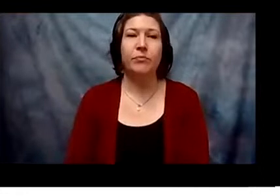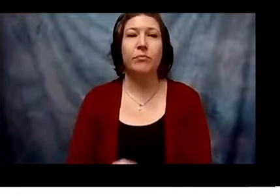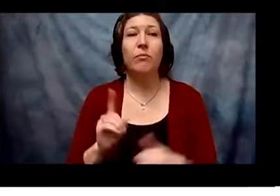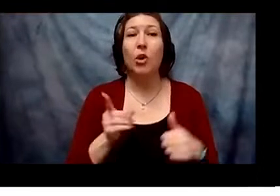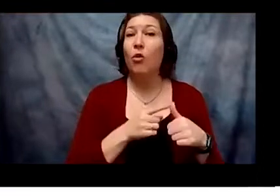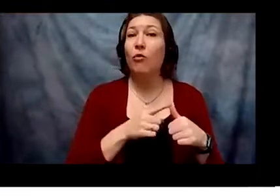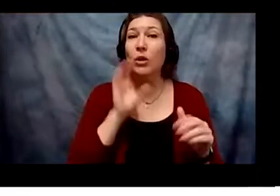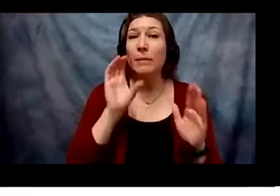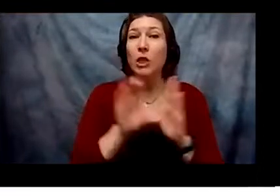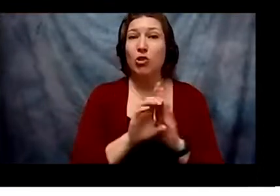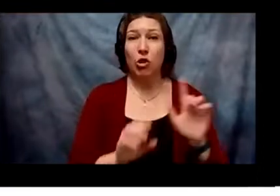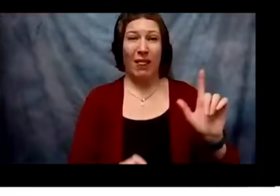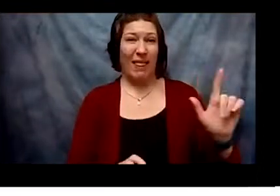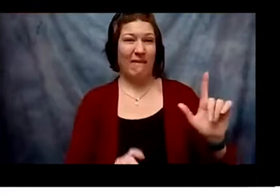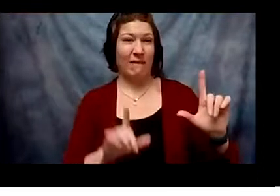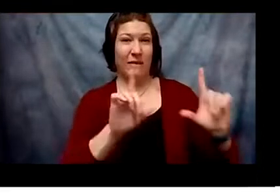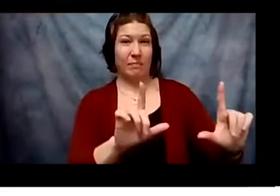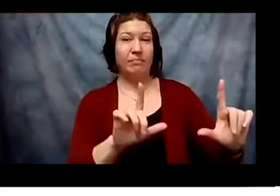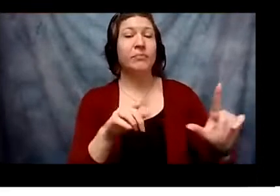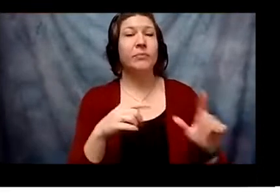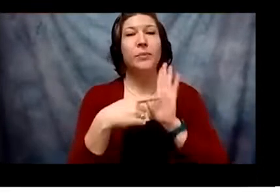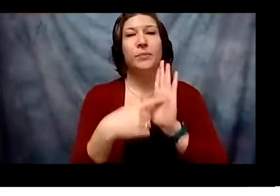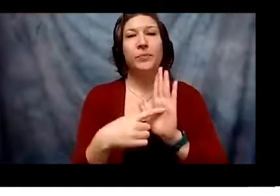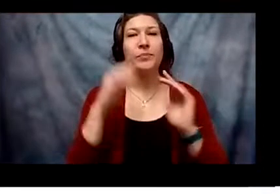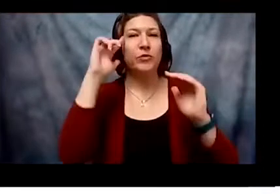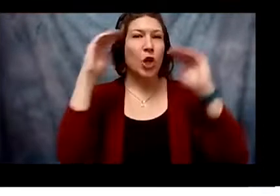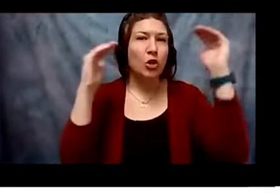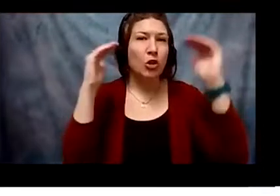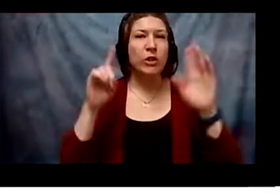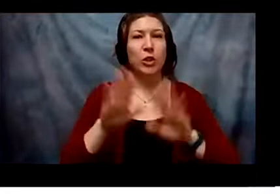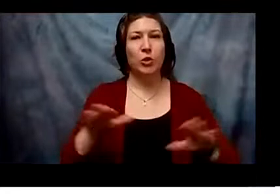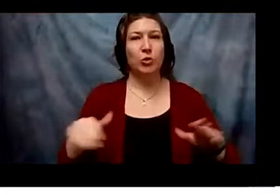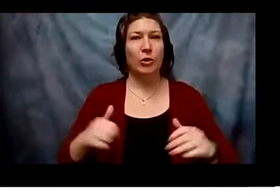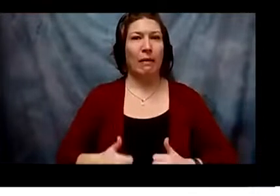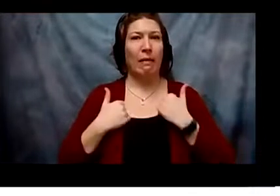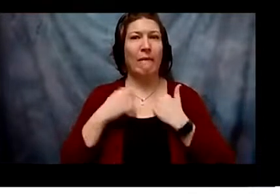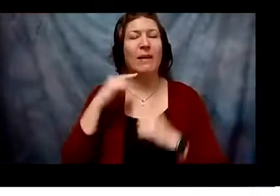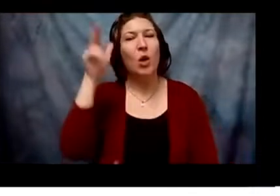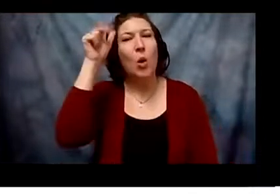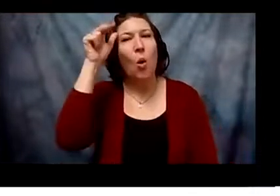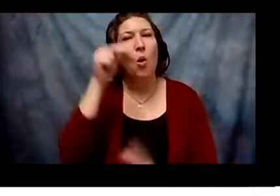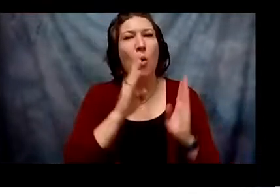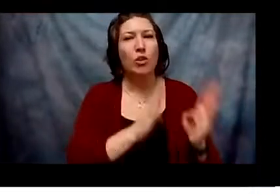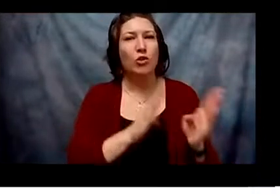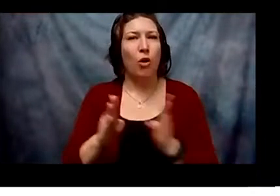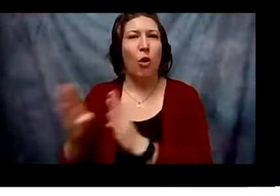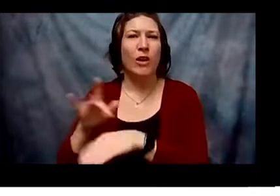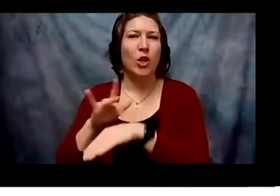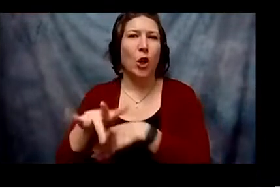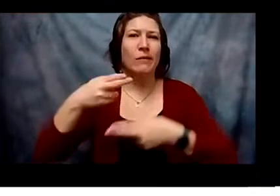photo on the left shows adults and children living in horse stalls in the early poor houses, which began in the